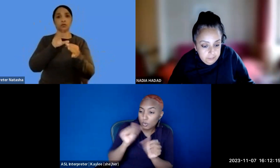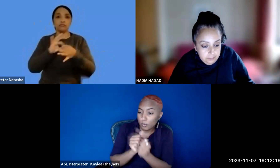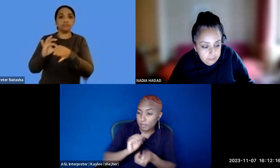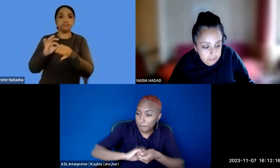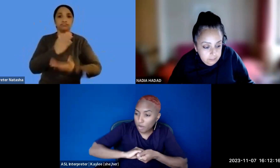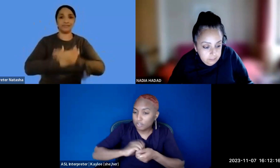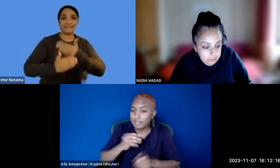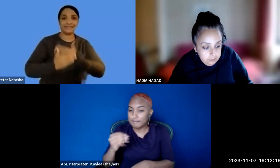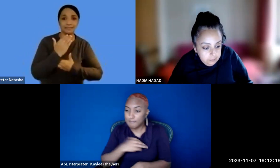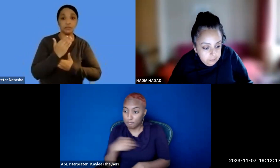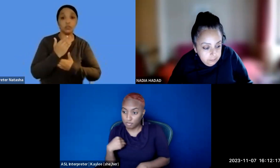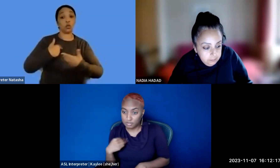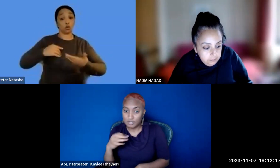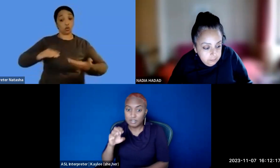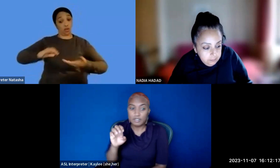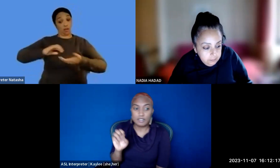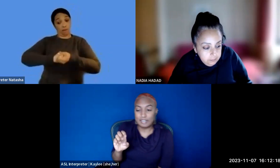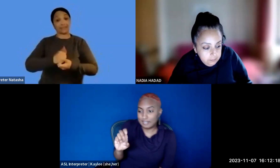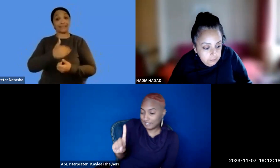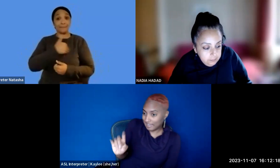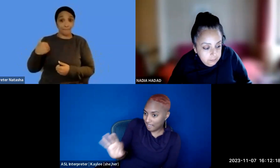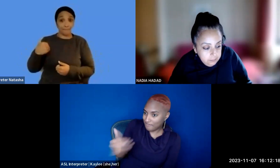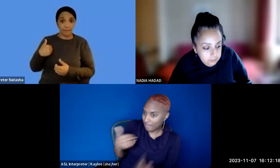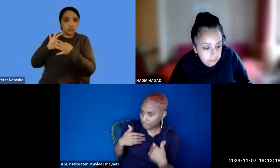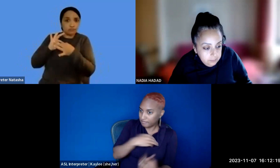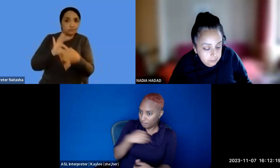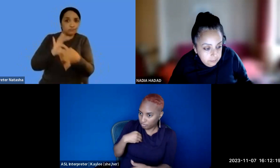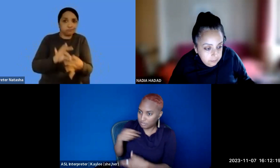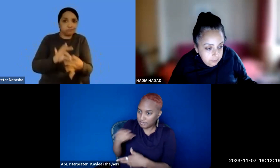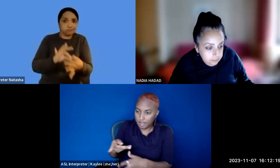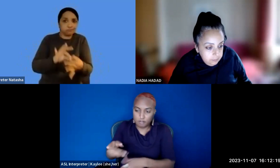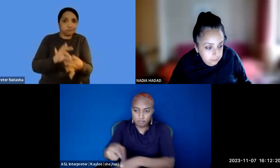EDF has members that support the disability movement.